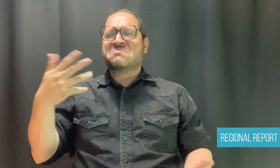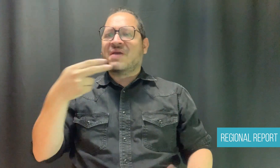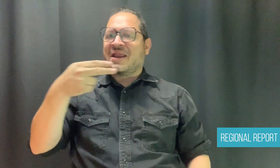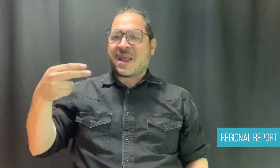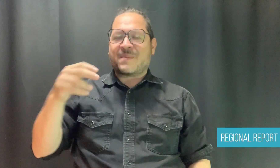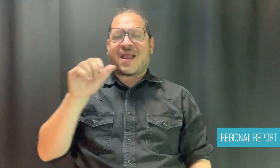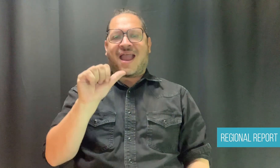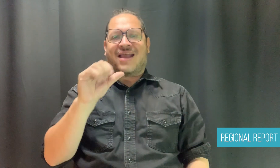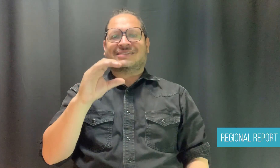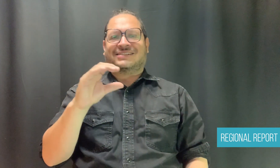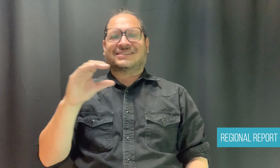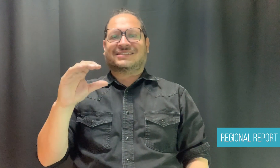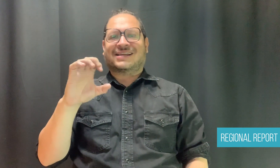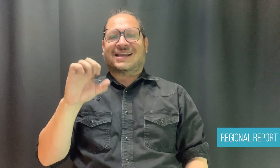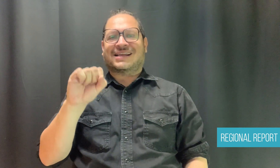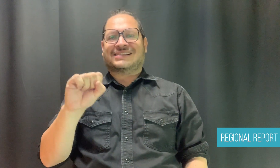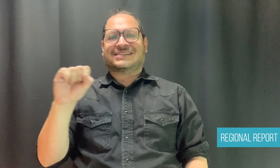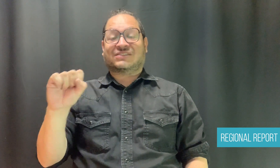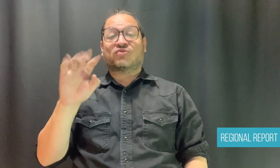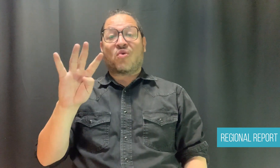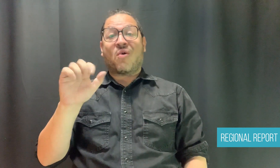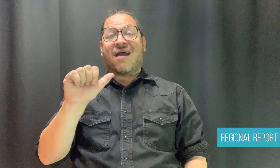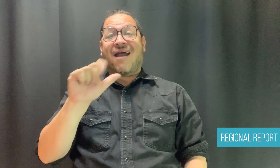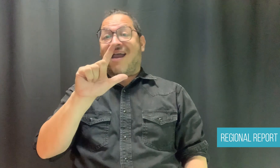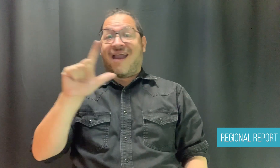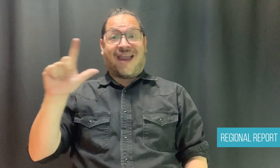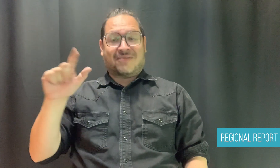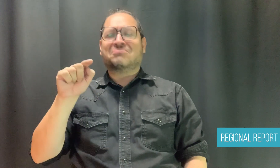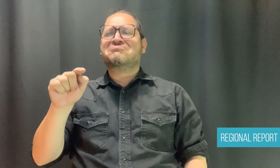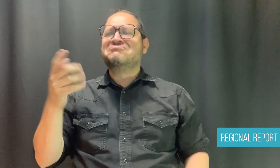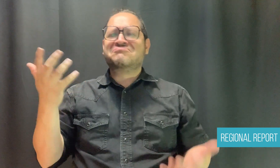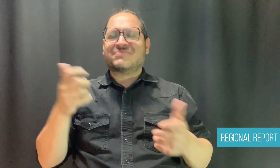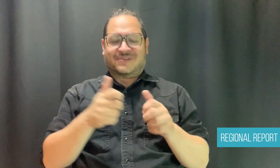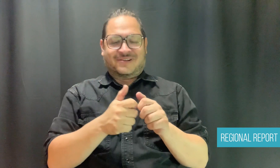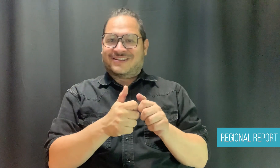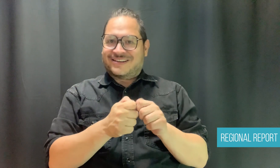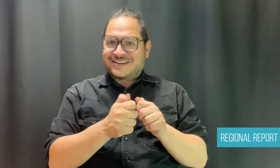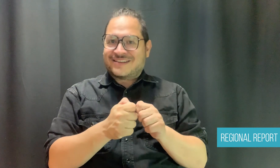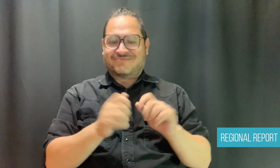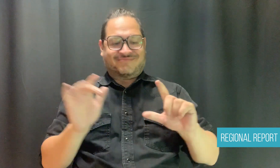called Access4All, a mobile and tablet app. Their goal is